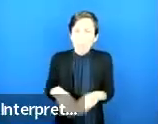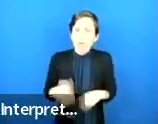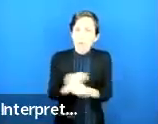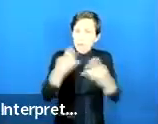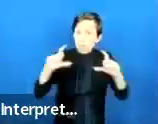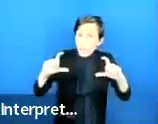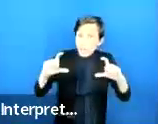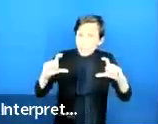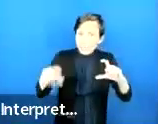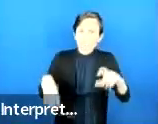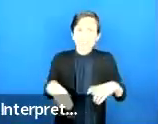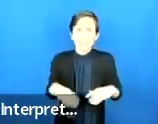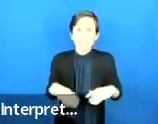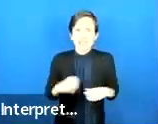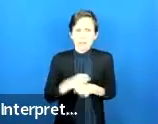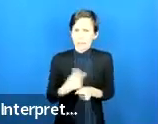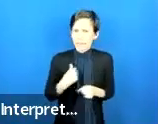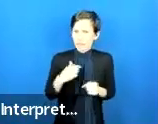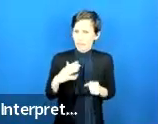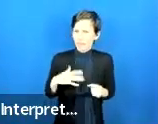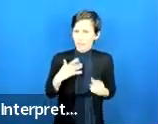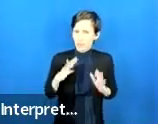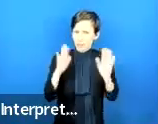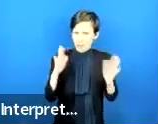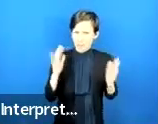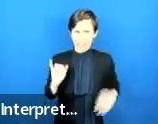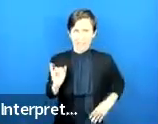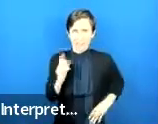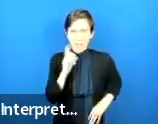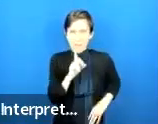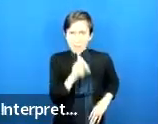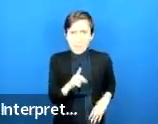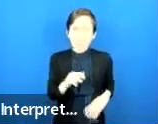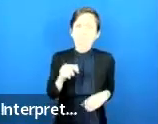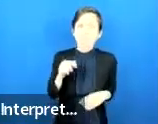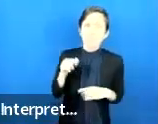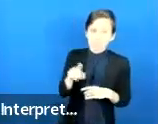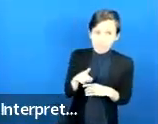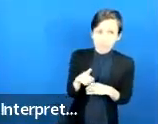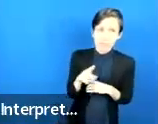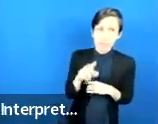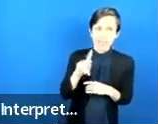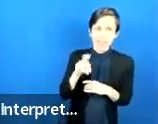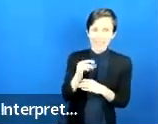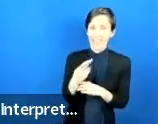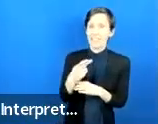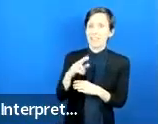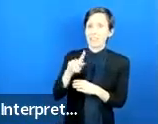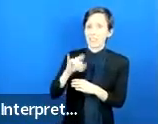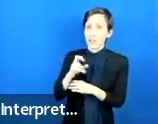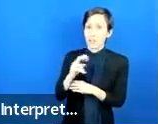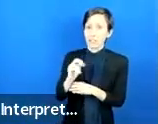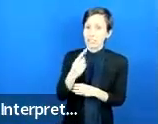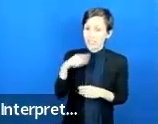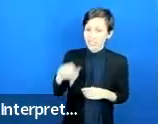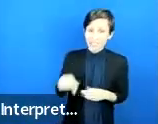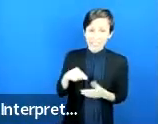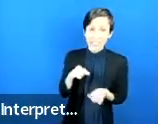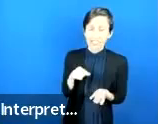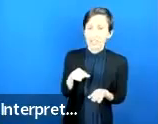It makes me feel great about myself. For real. This program has been a huge benefit to our students. It has increased their confidence,